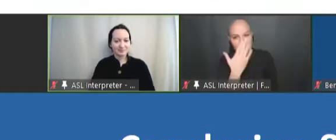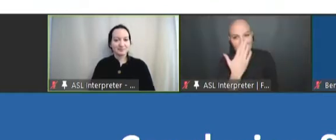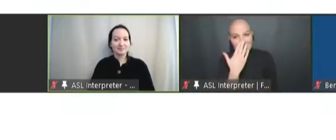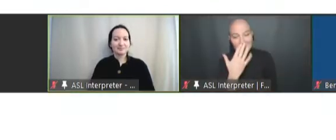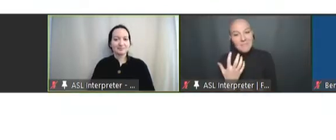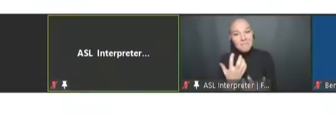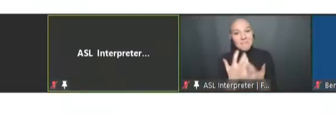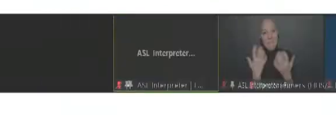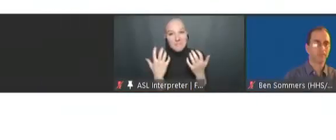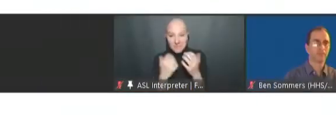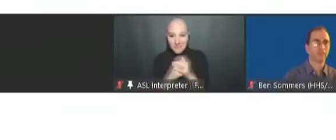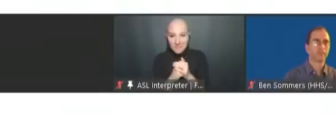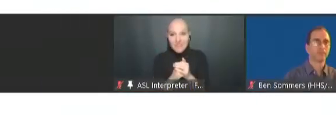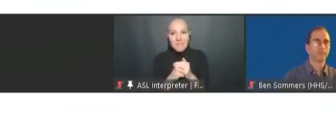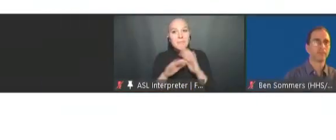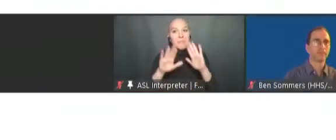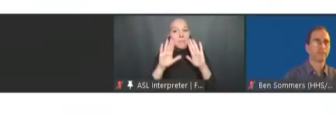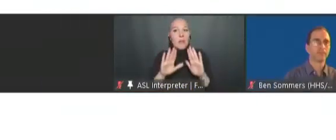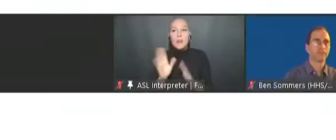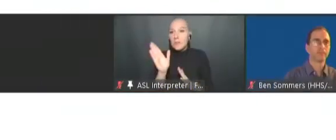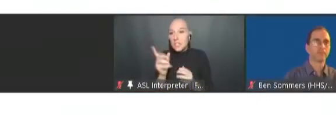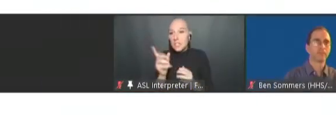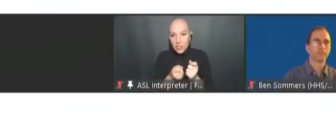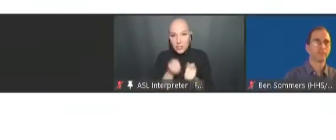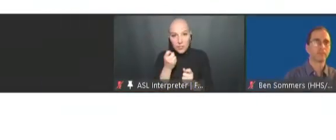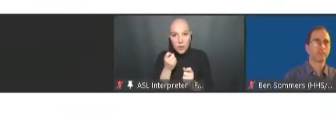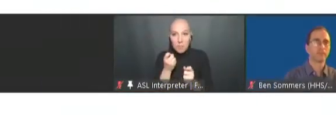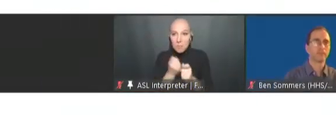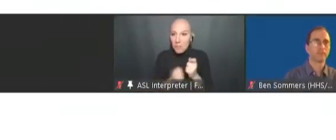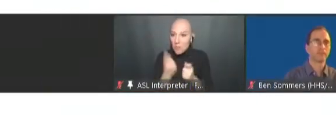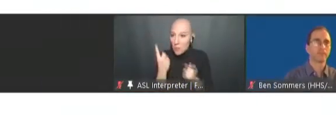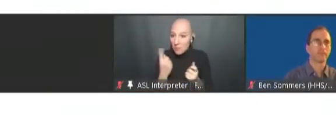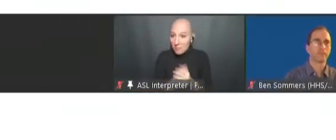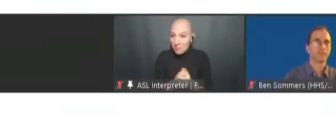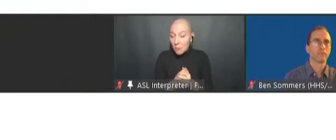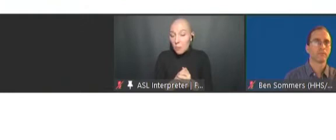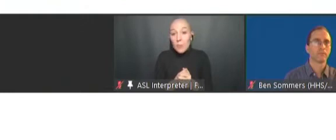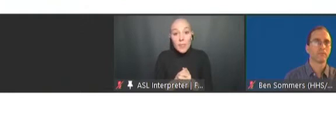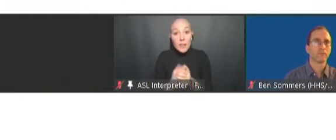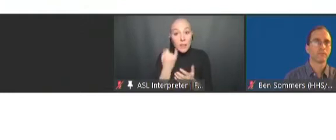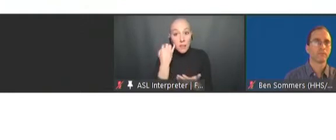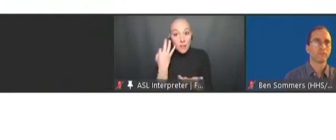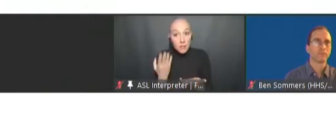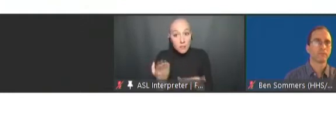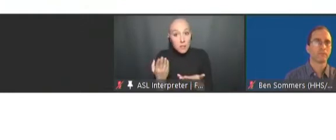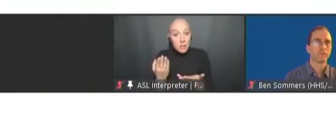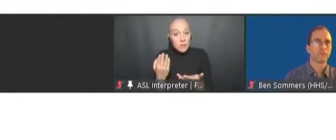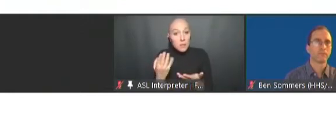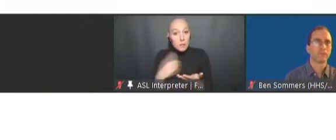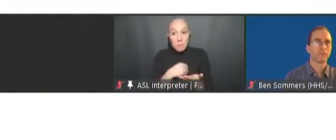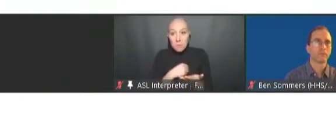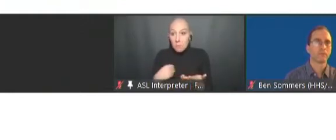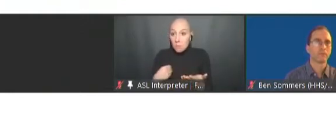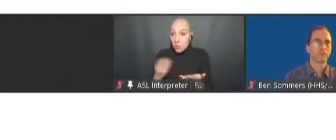from all of you. If any of the members on the call want to raise a question or make a comment,